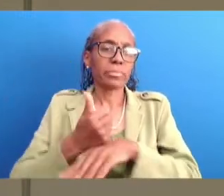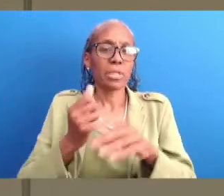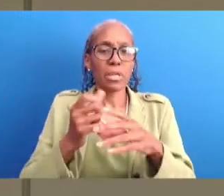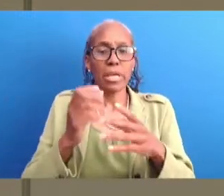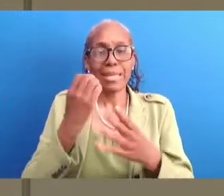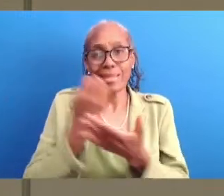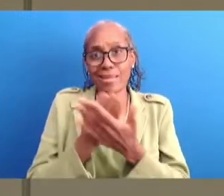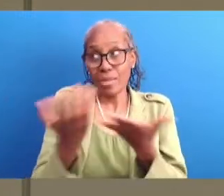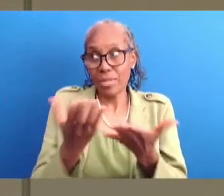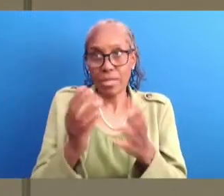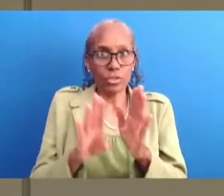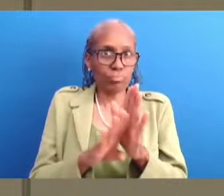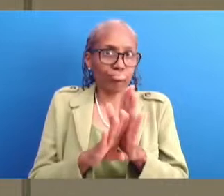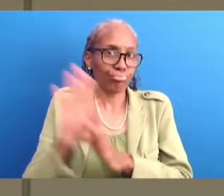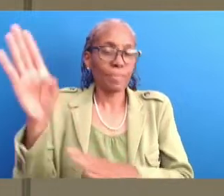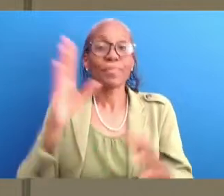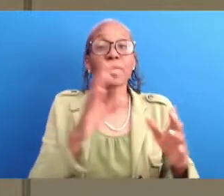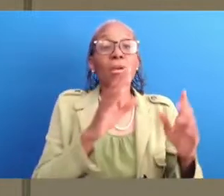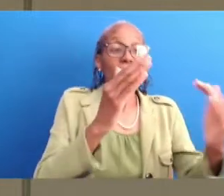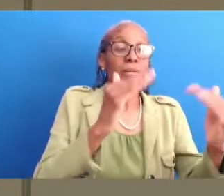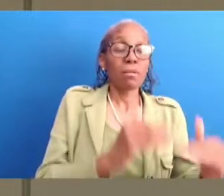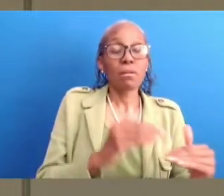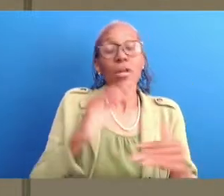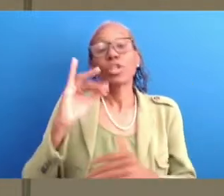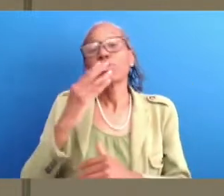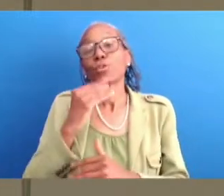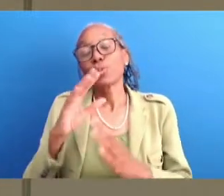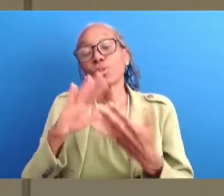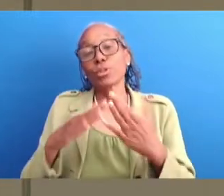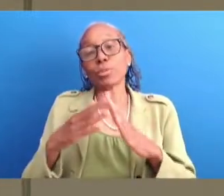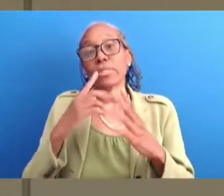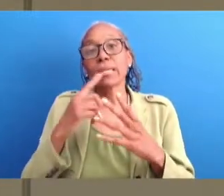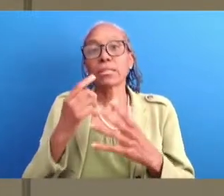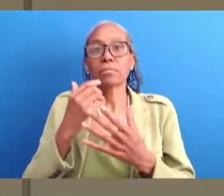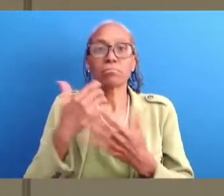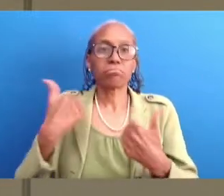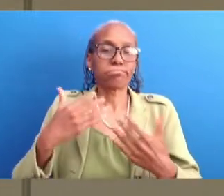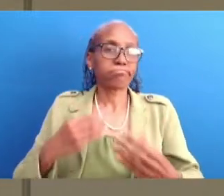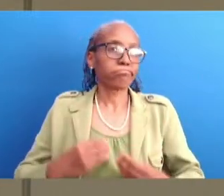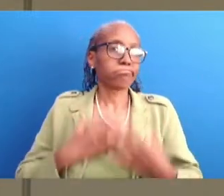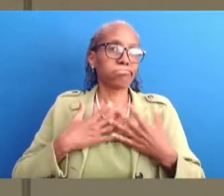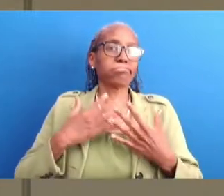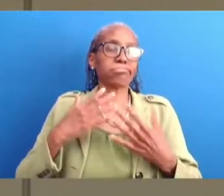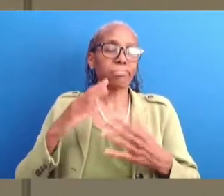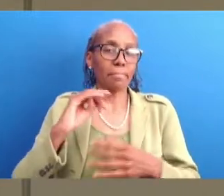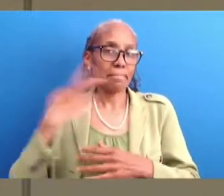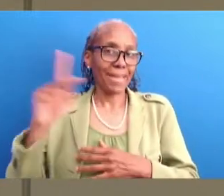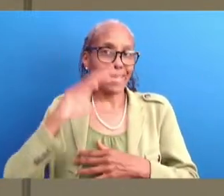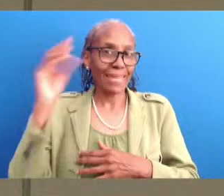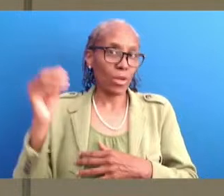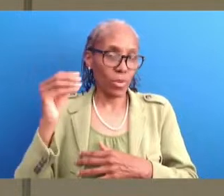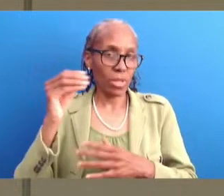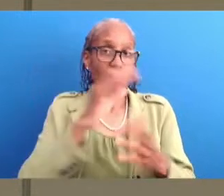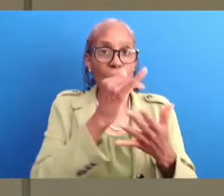PLAYING A KEY ROLE IN BUILDING A